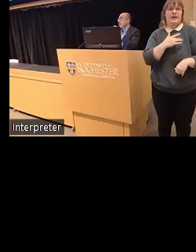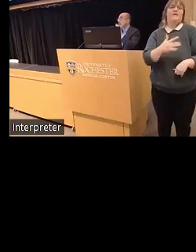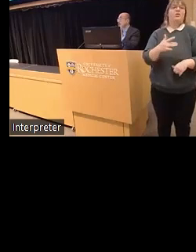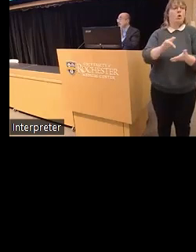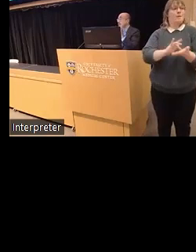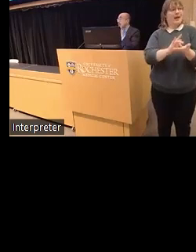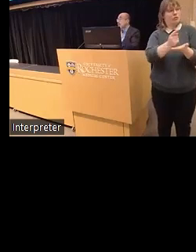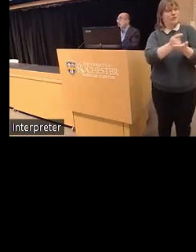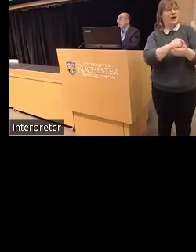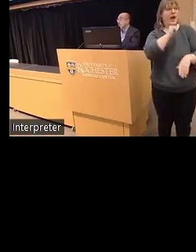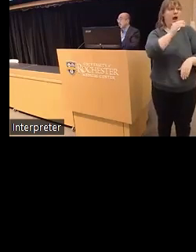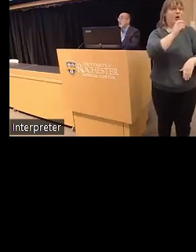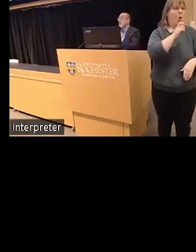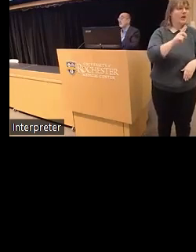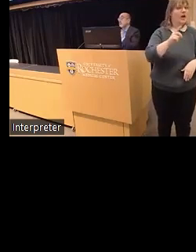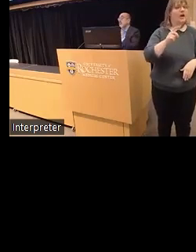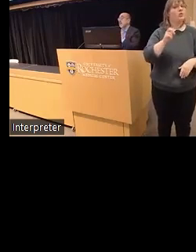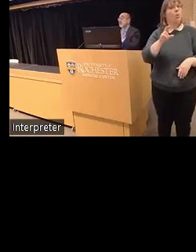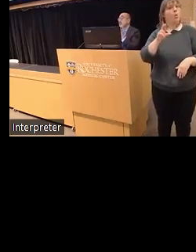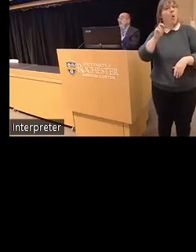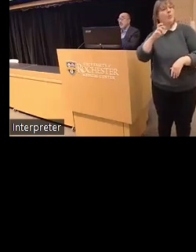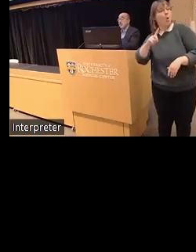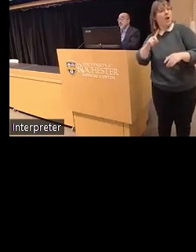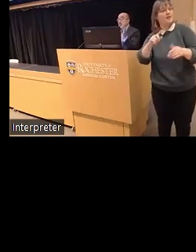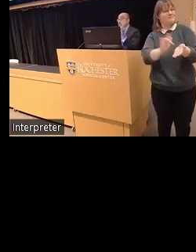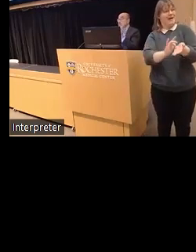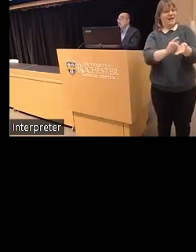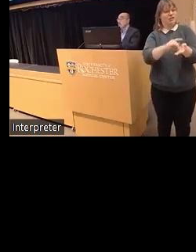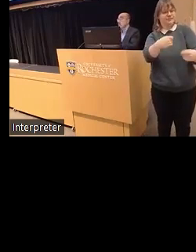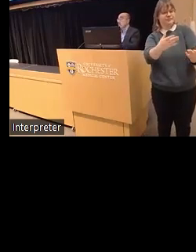be non-opioid or opioid treatment for their pains different patients in the same time frame so we